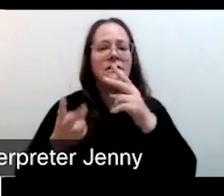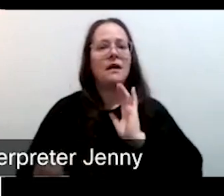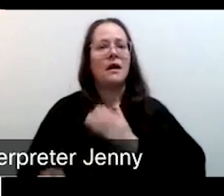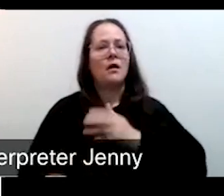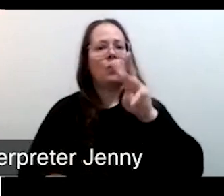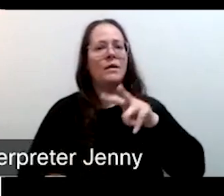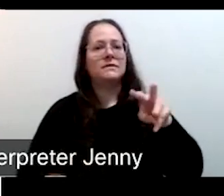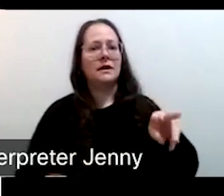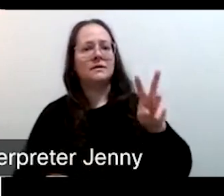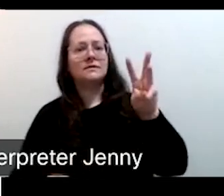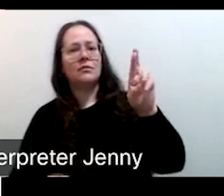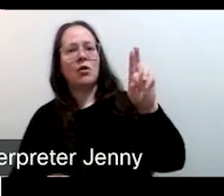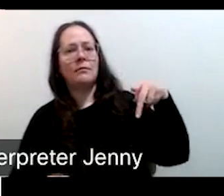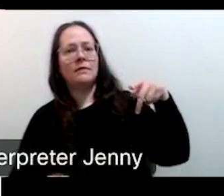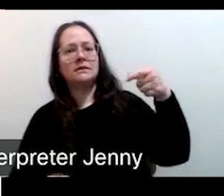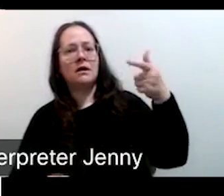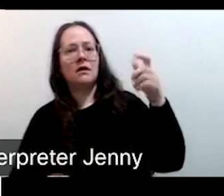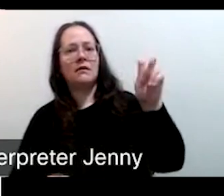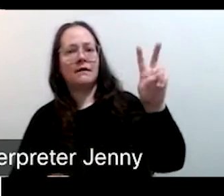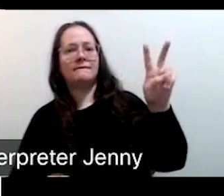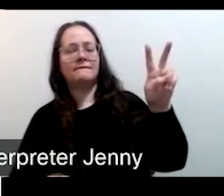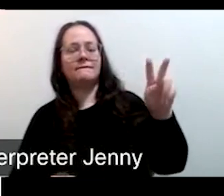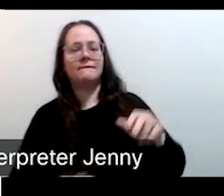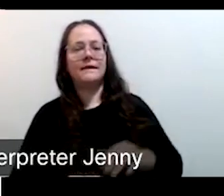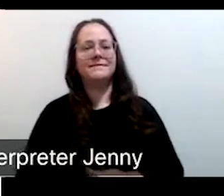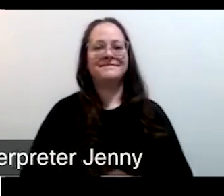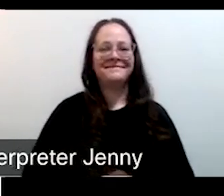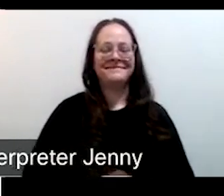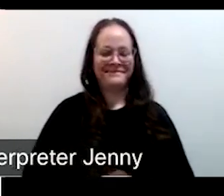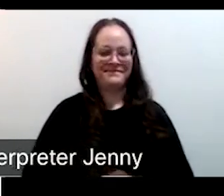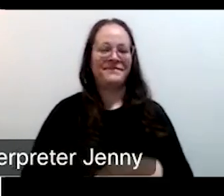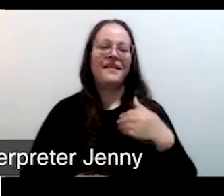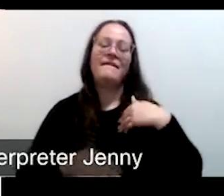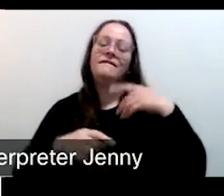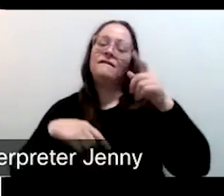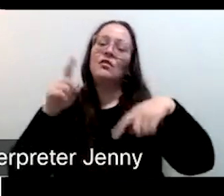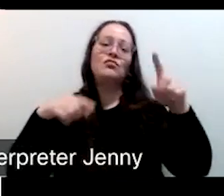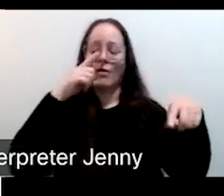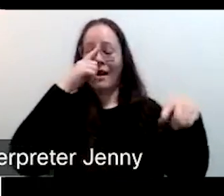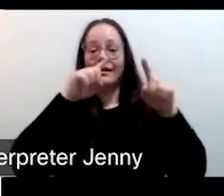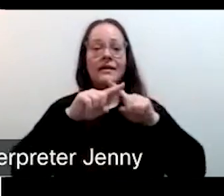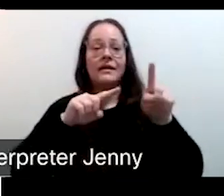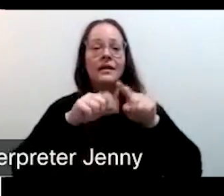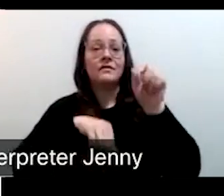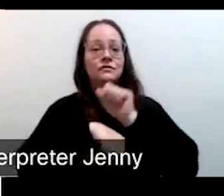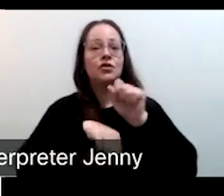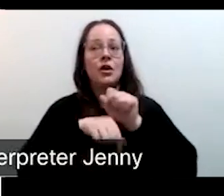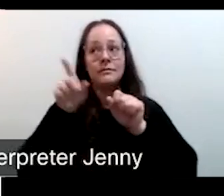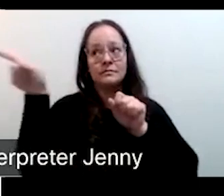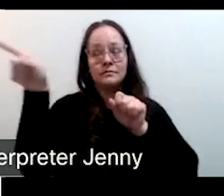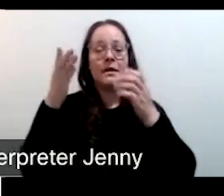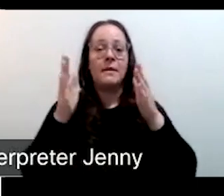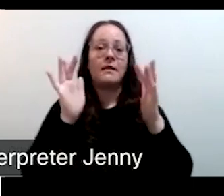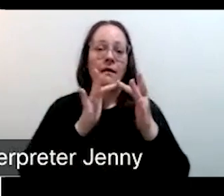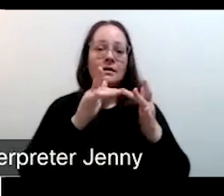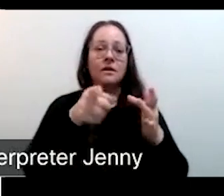There are a variety of jobs that you may be contacted for through the WRP.